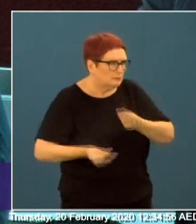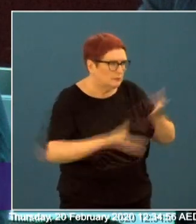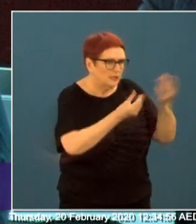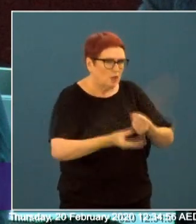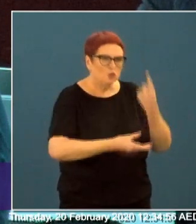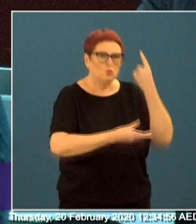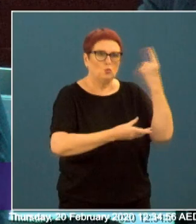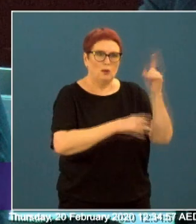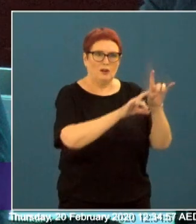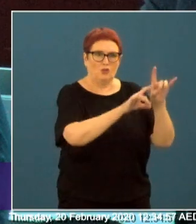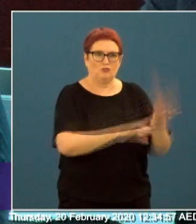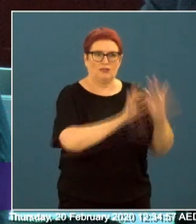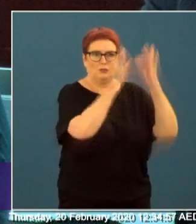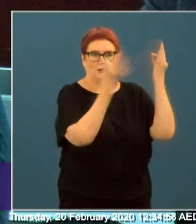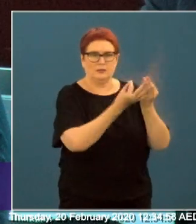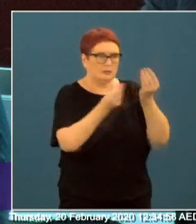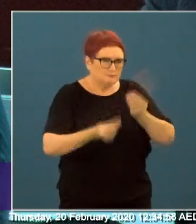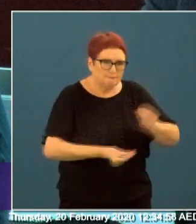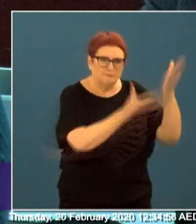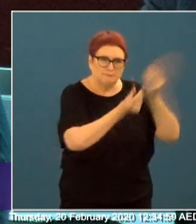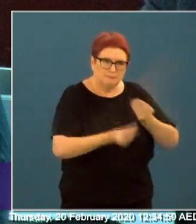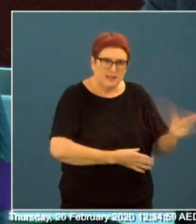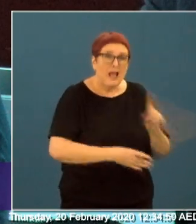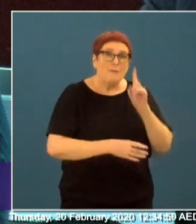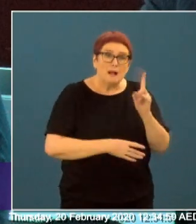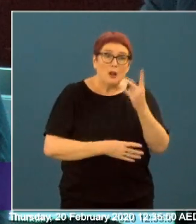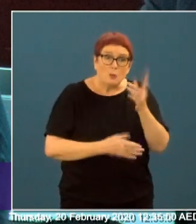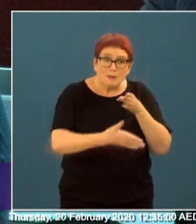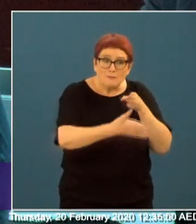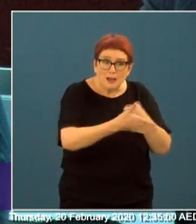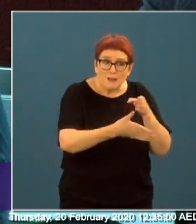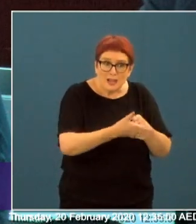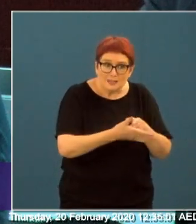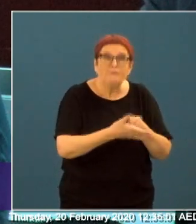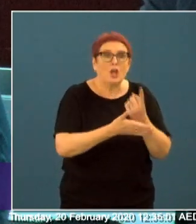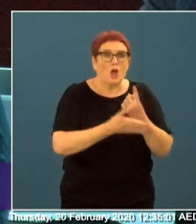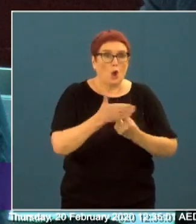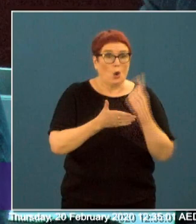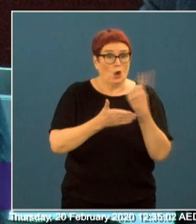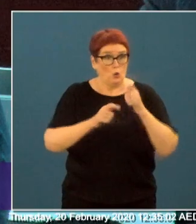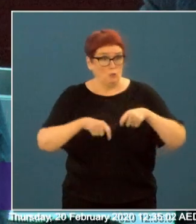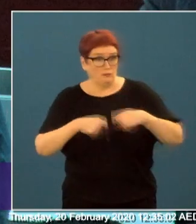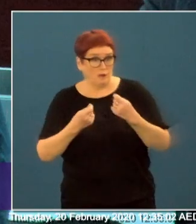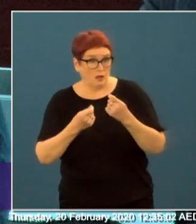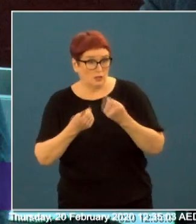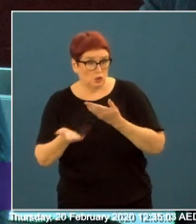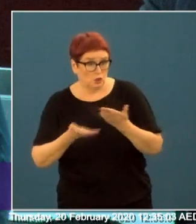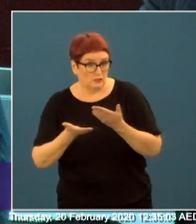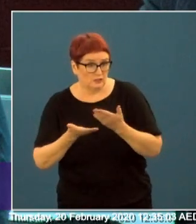there's a limitation because they have to be NDIS-registered providers. If we step back from the national system